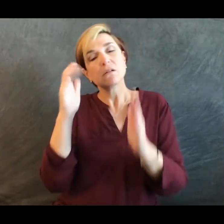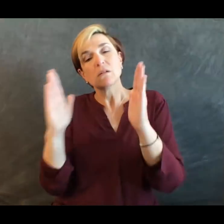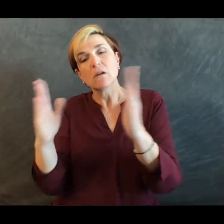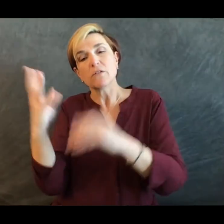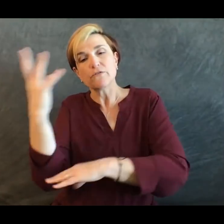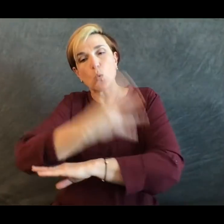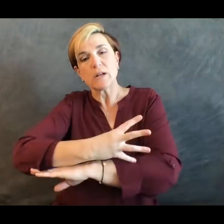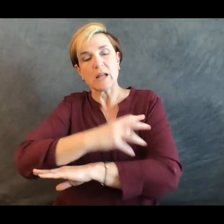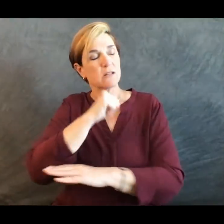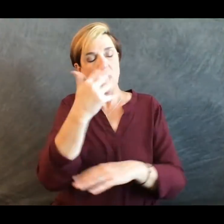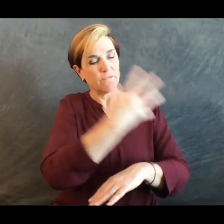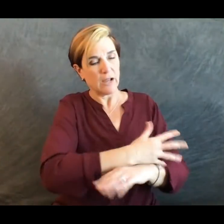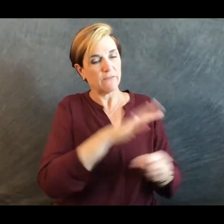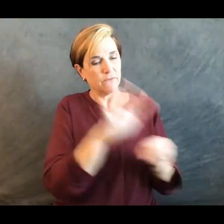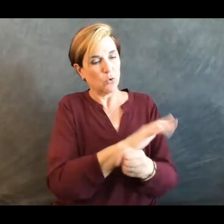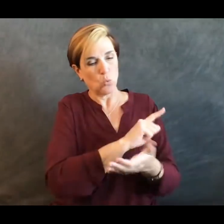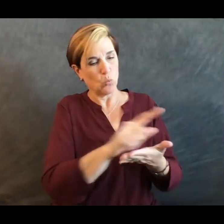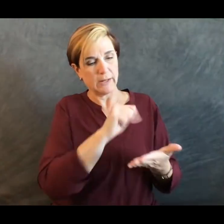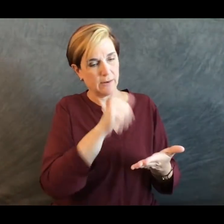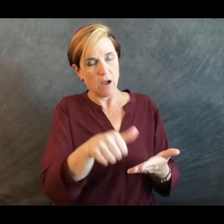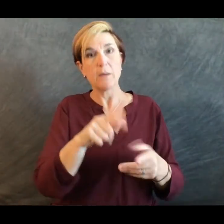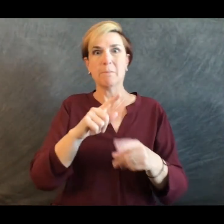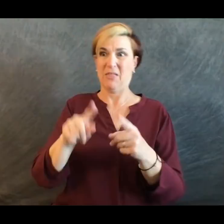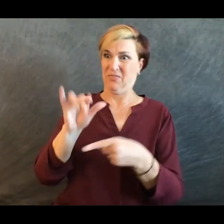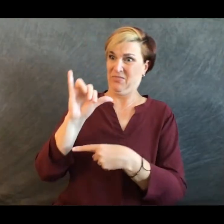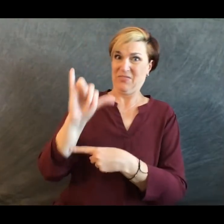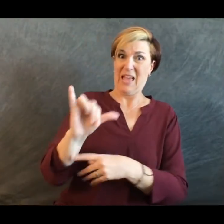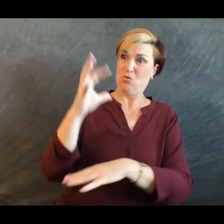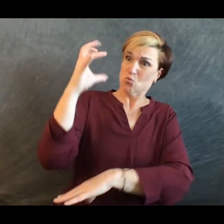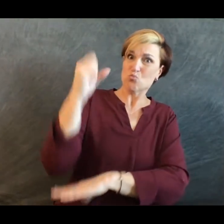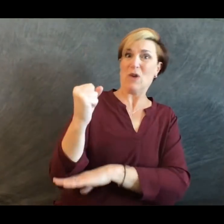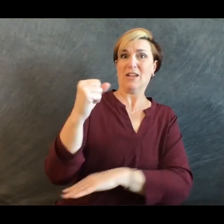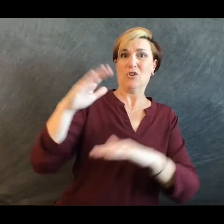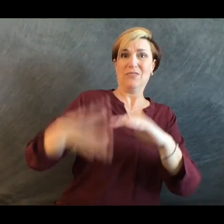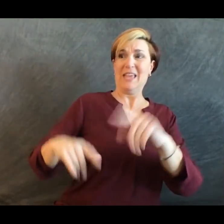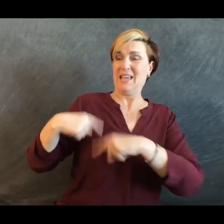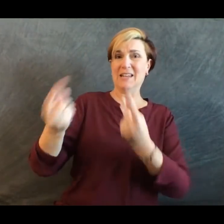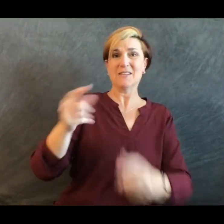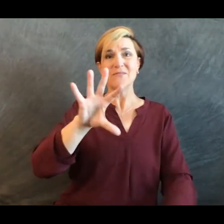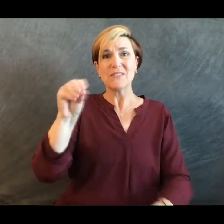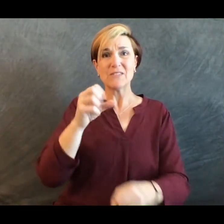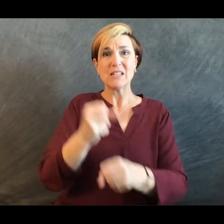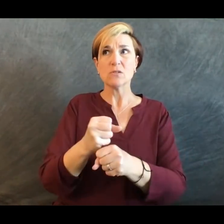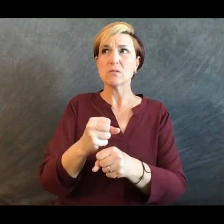in 50 years fifty years think of that more than fifty years actually in short